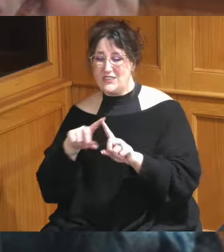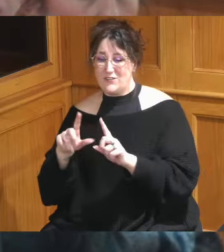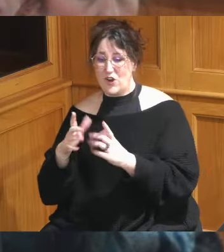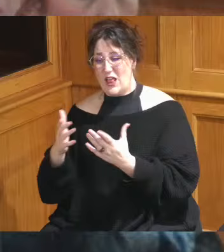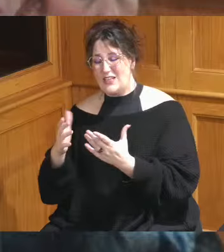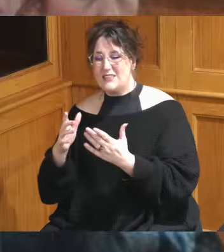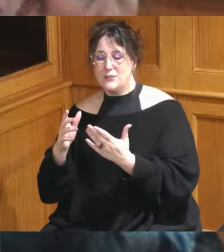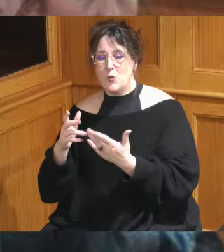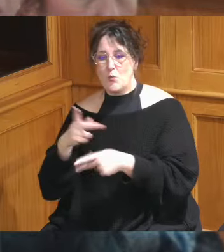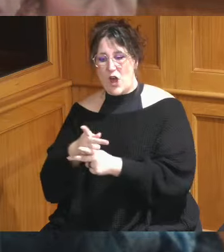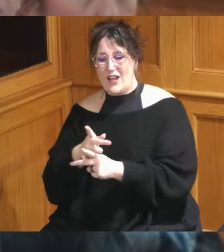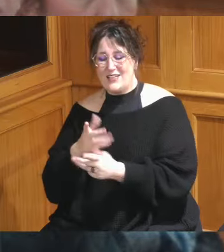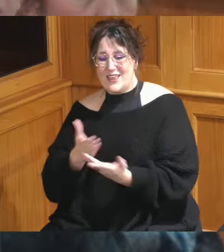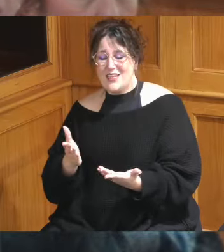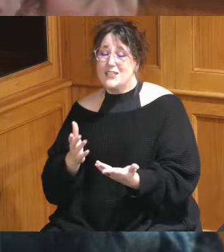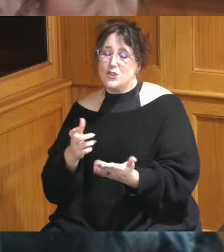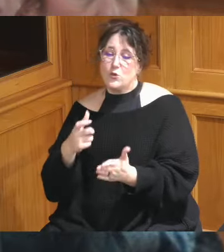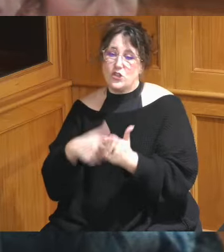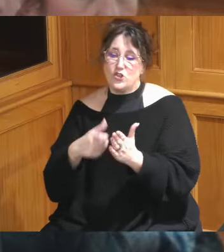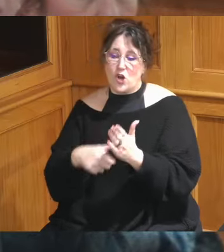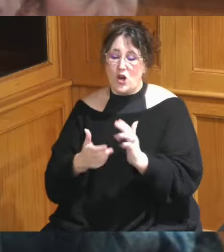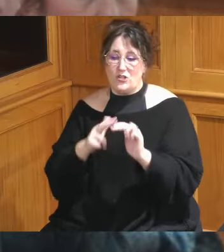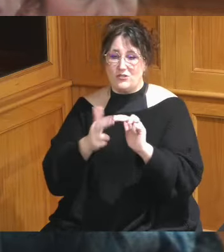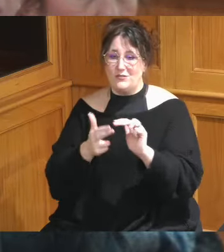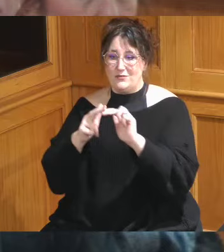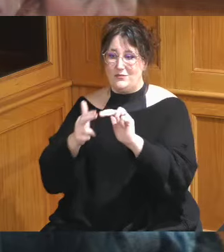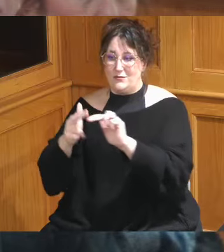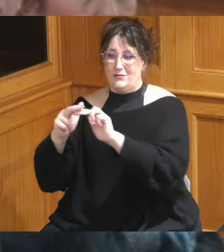so they're necessarily charged for that. It really does vary. Whereas with residential properties,